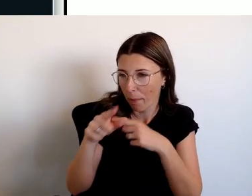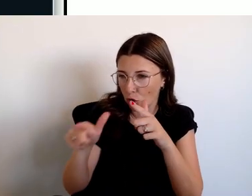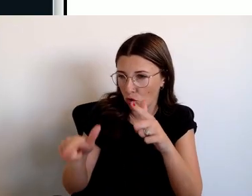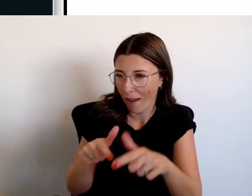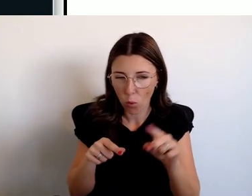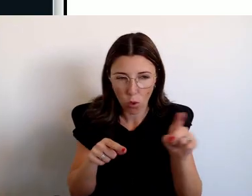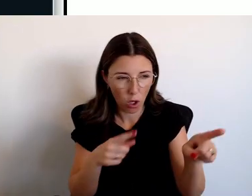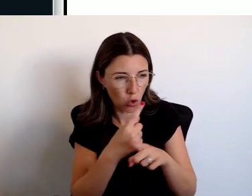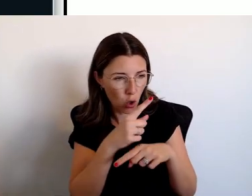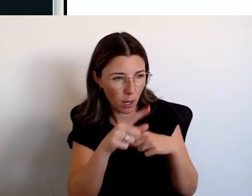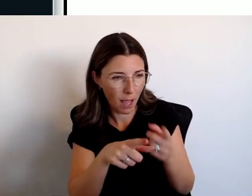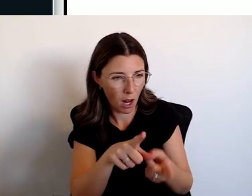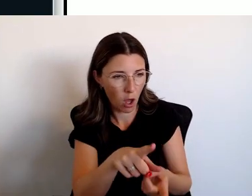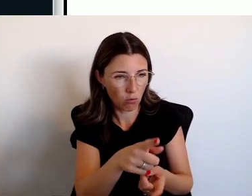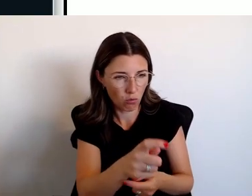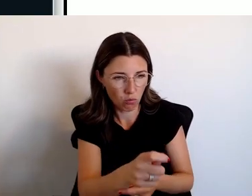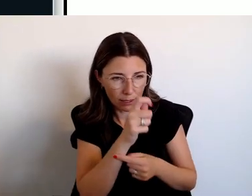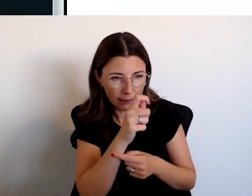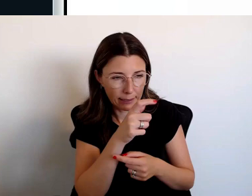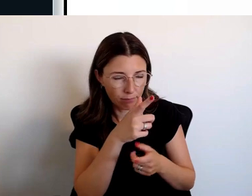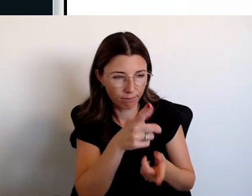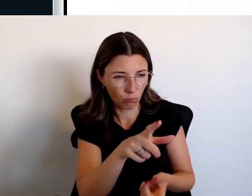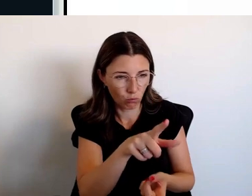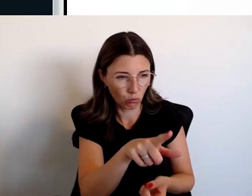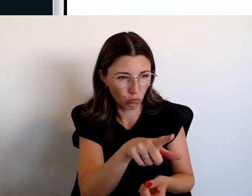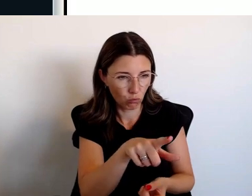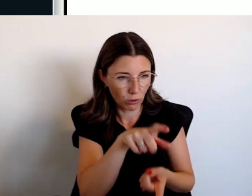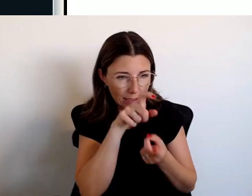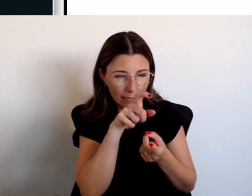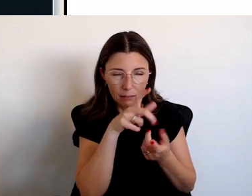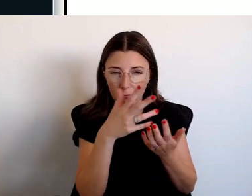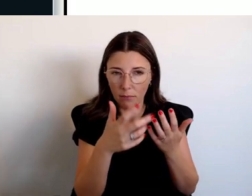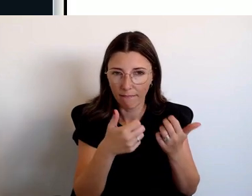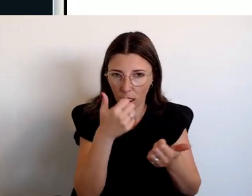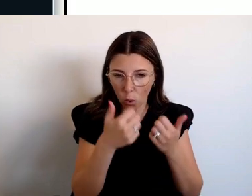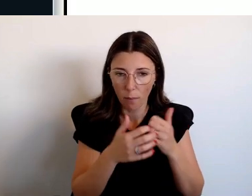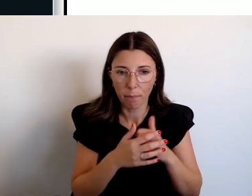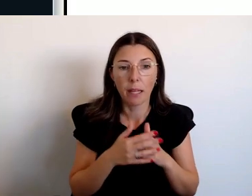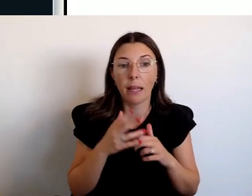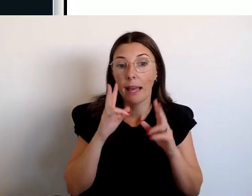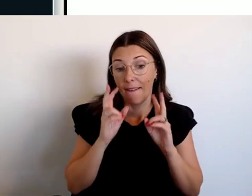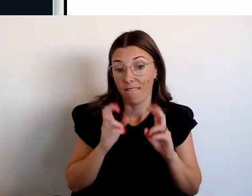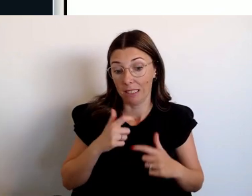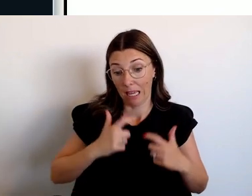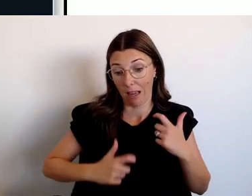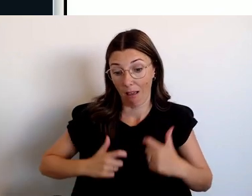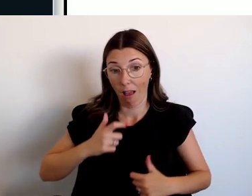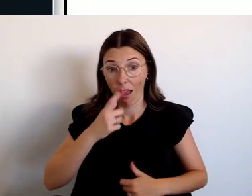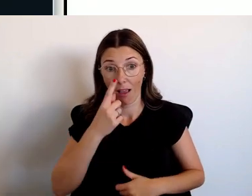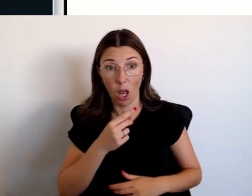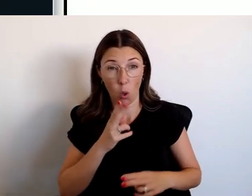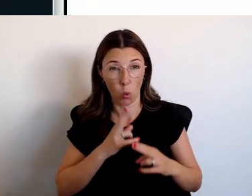renting a vehicle. And again, that will allow the investigators to quickly identify those real gold nuggets that we're looking for